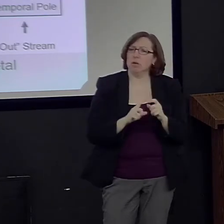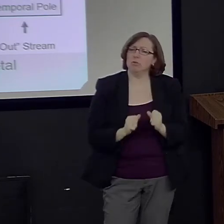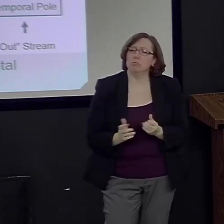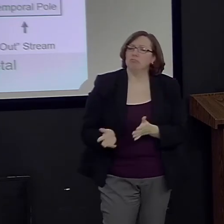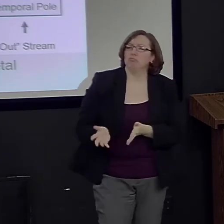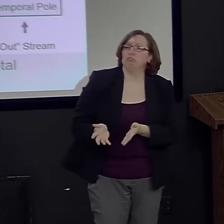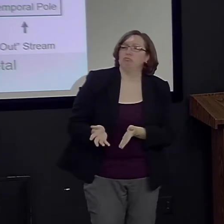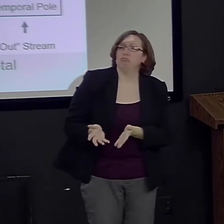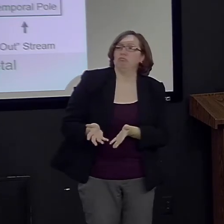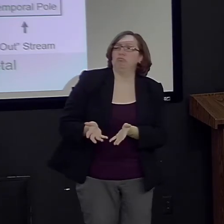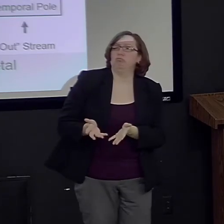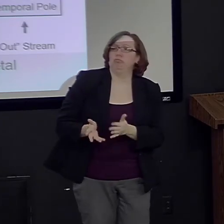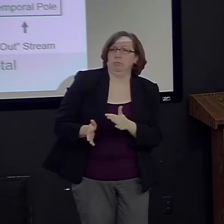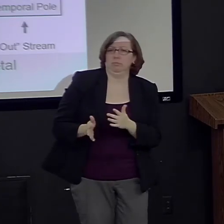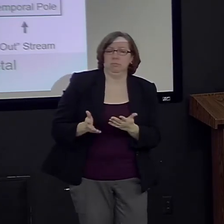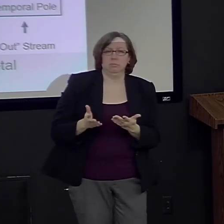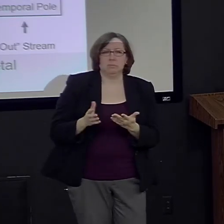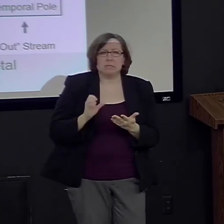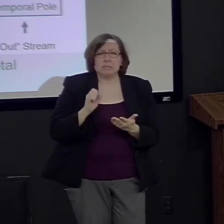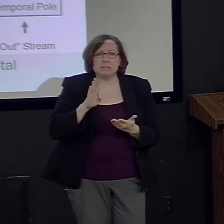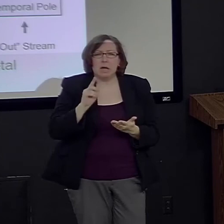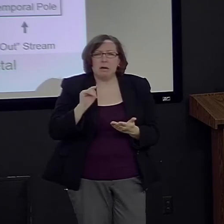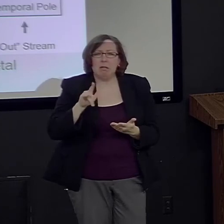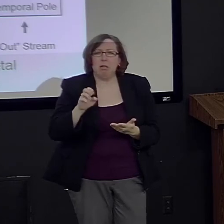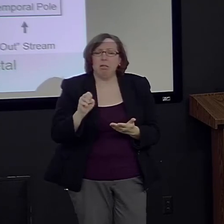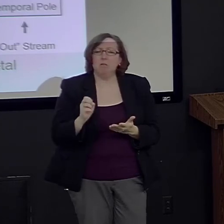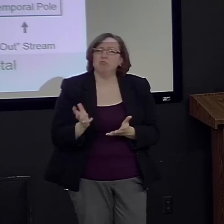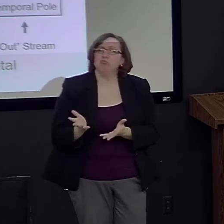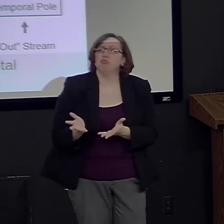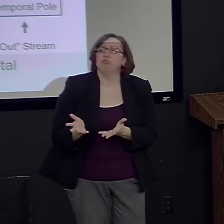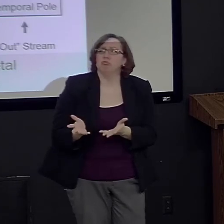and still not create too much noise for your studies